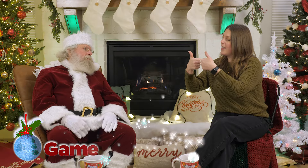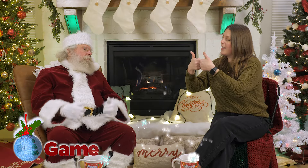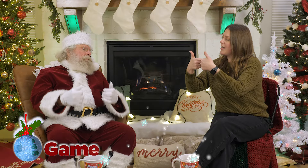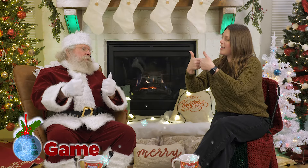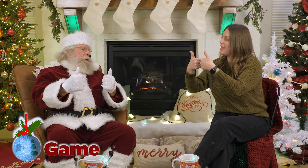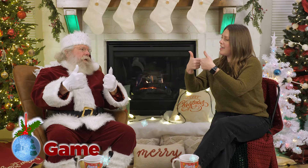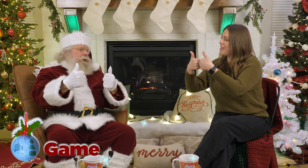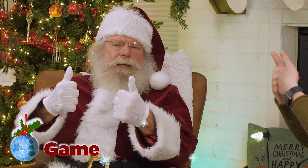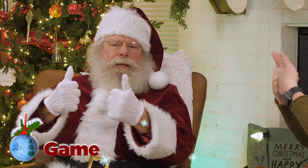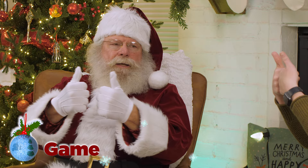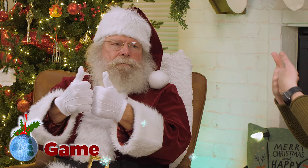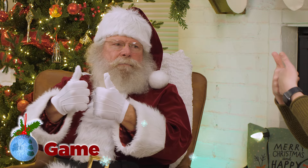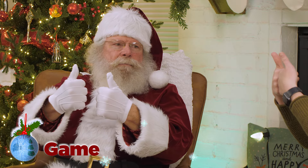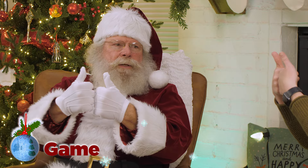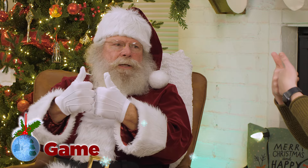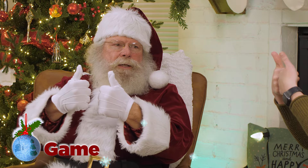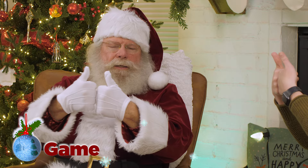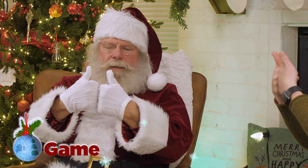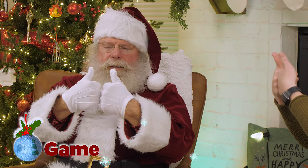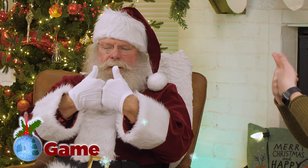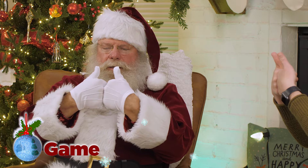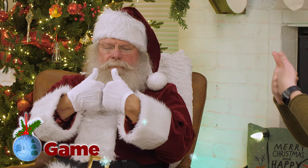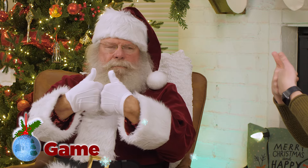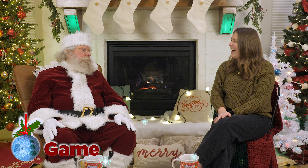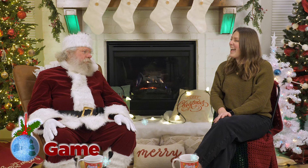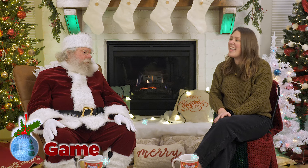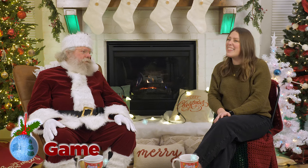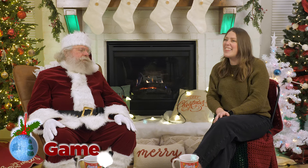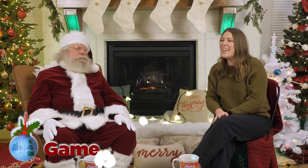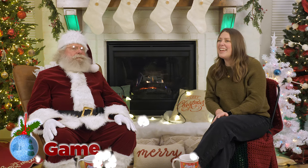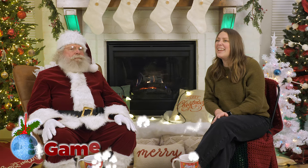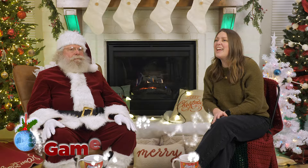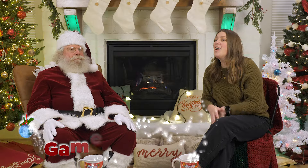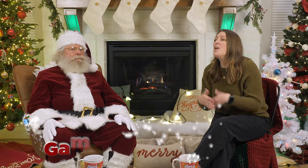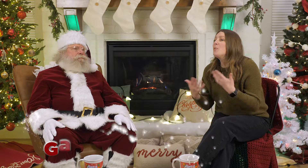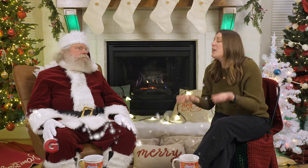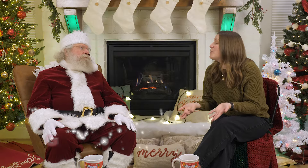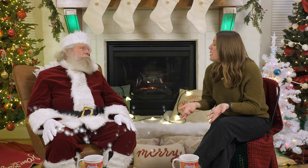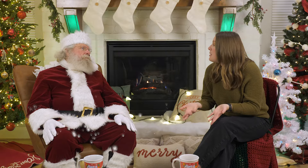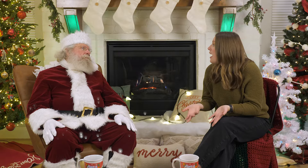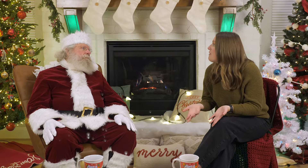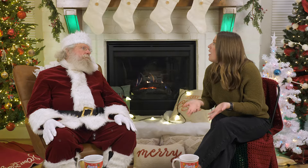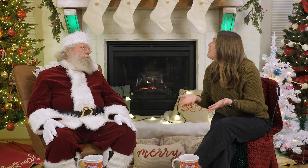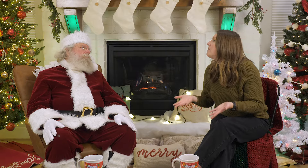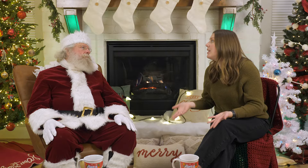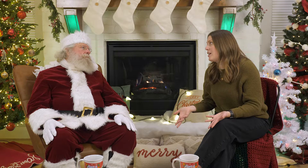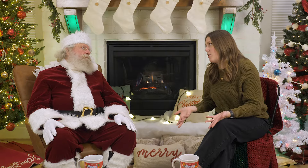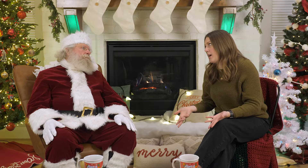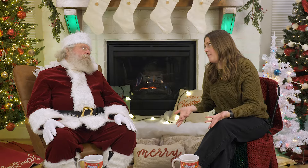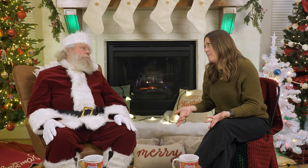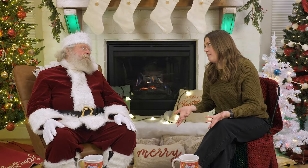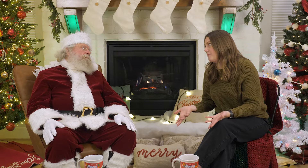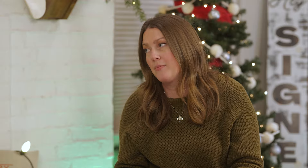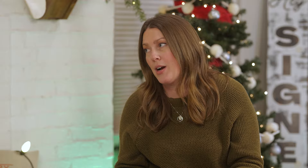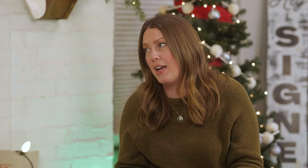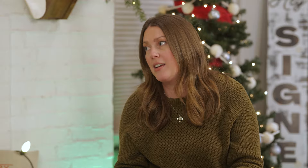Game. Yep. Game. And then we could maybe have a video game. Right.